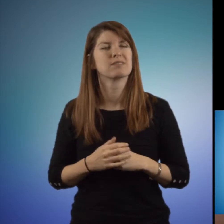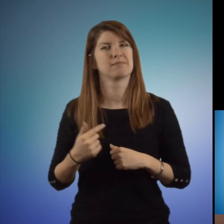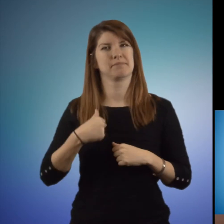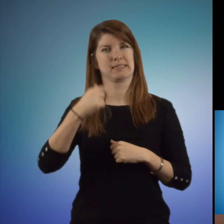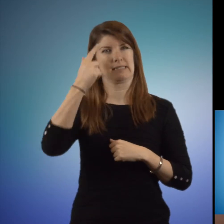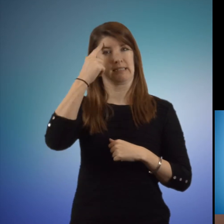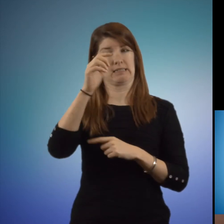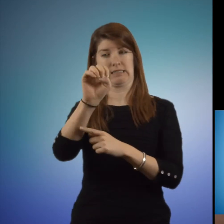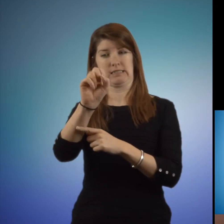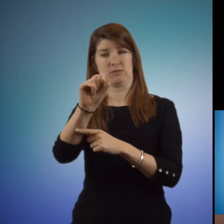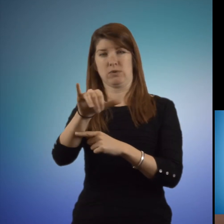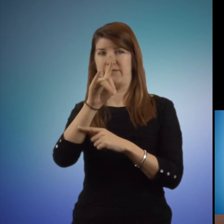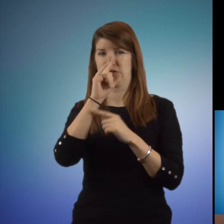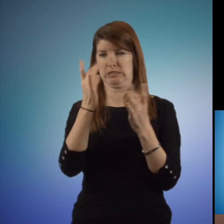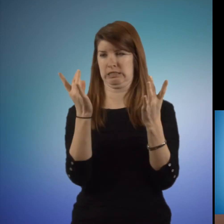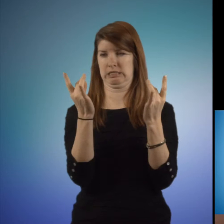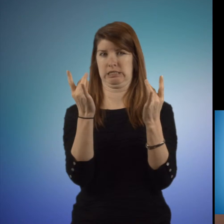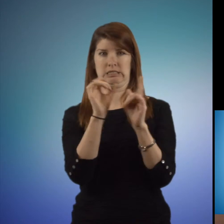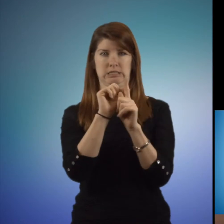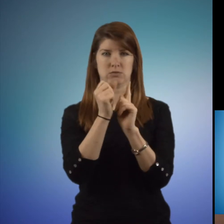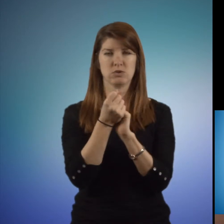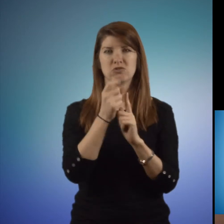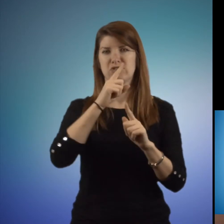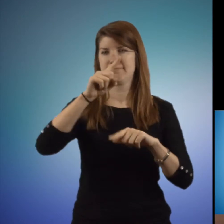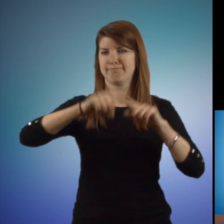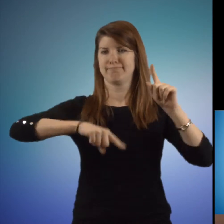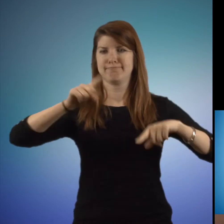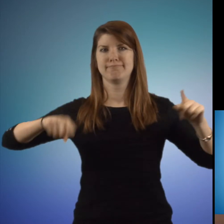It varies by school district and by state.